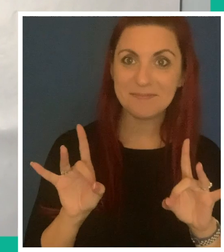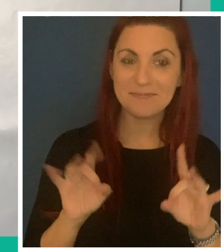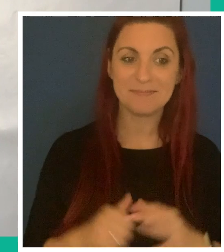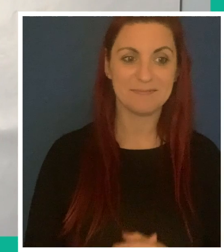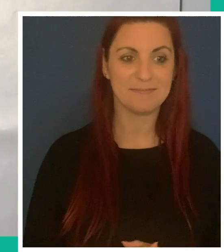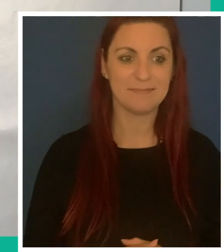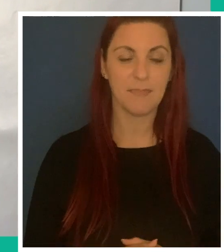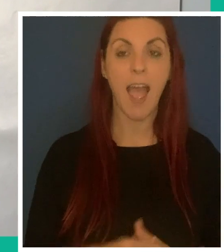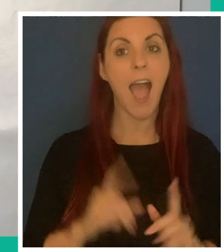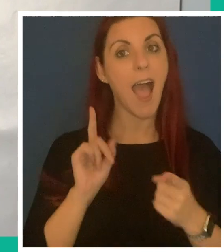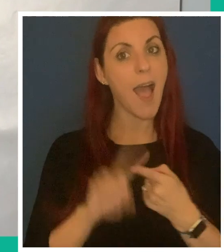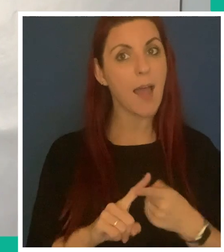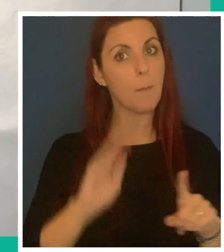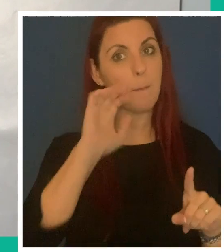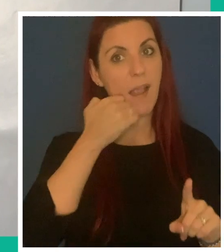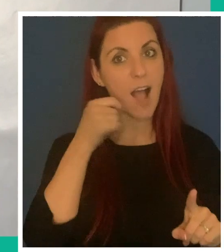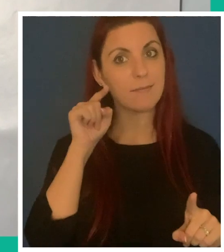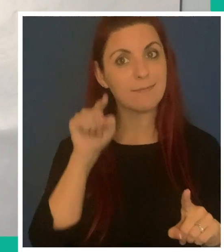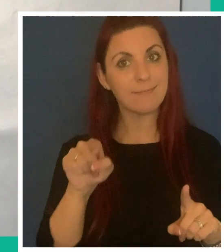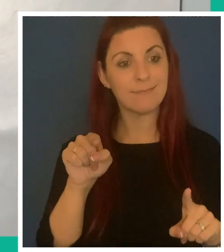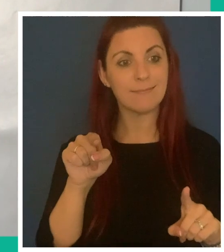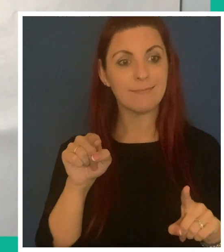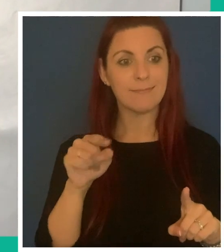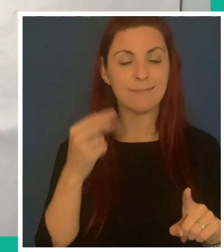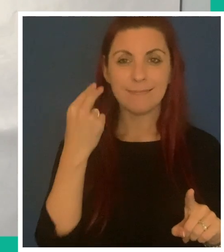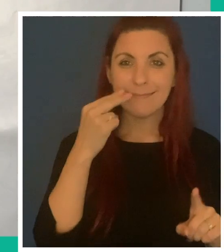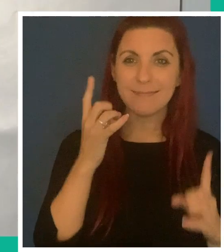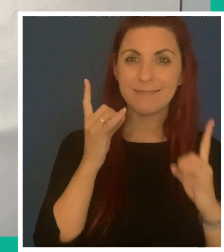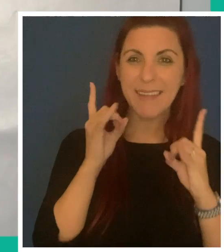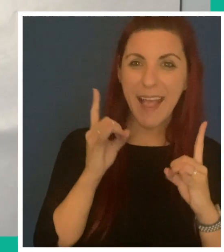And because she's a lovely healthy dog, she's got a little healthy black shiny